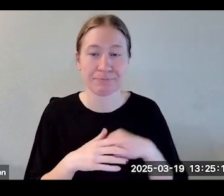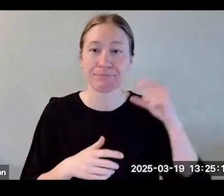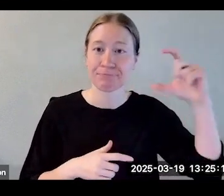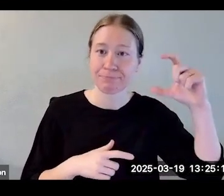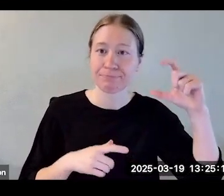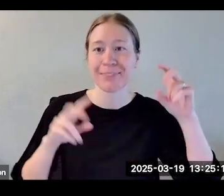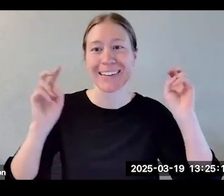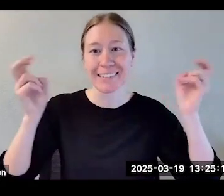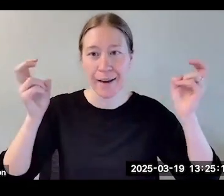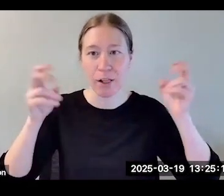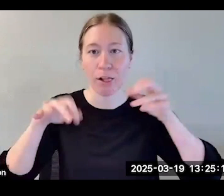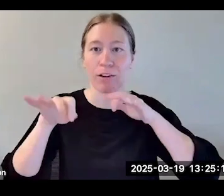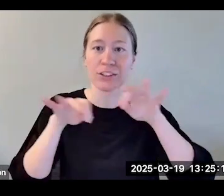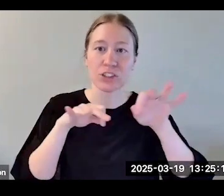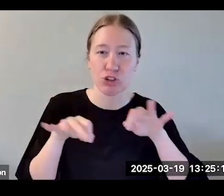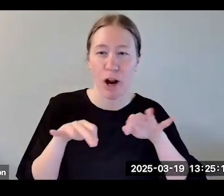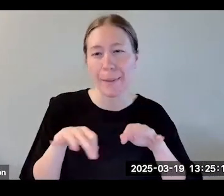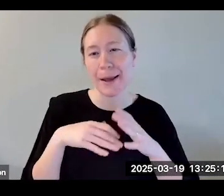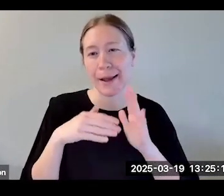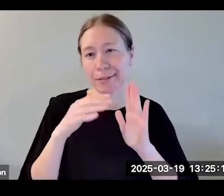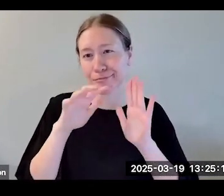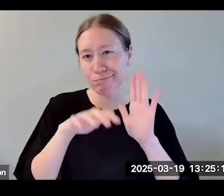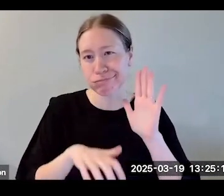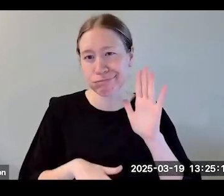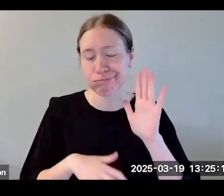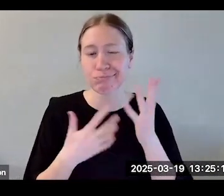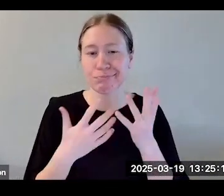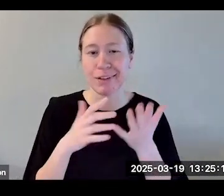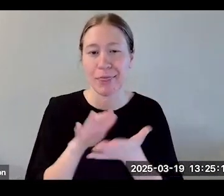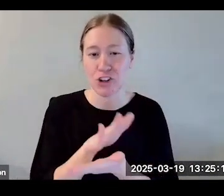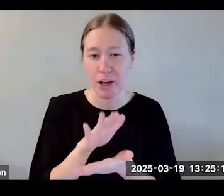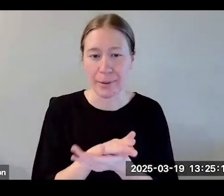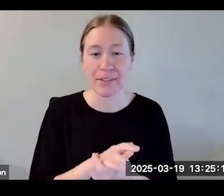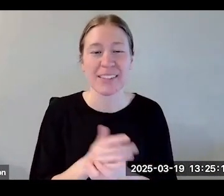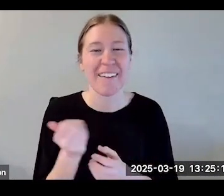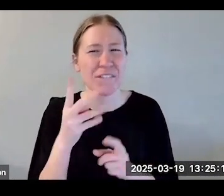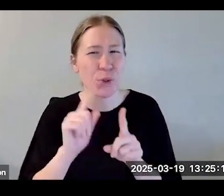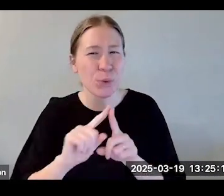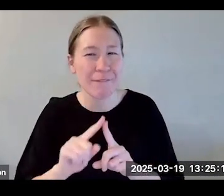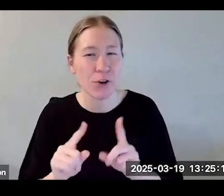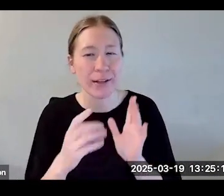you know, kind of describing the rest of the document. Got a couple of different sections, it looks like,